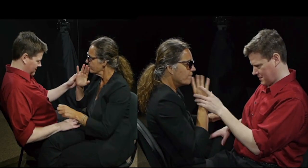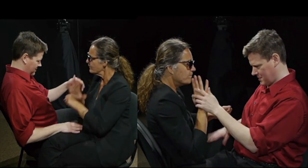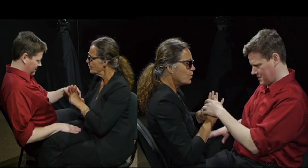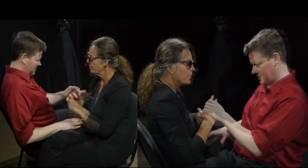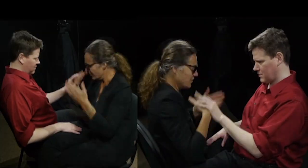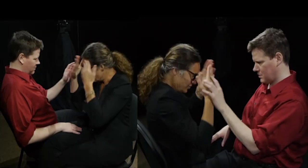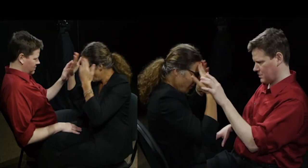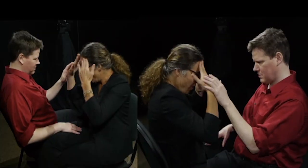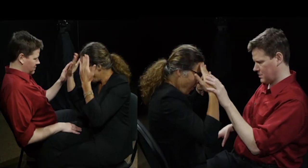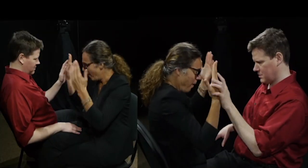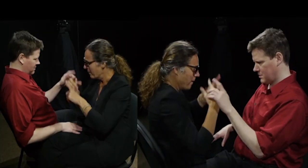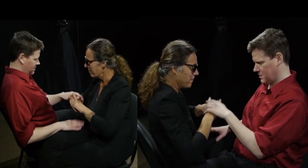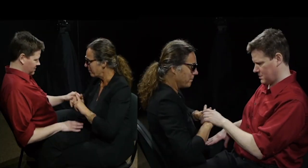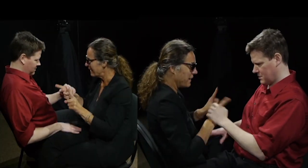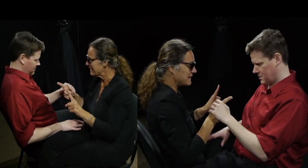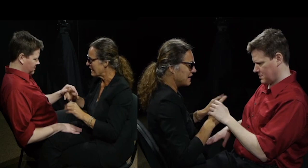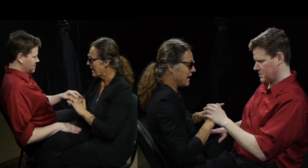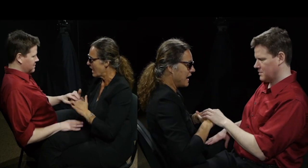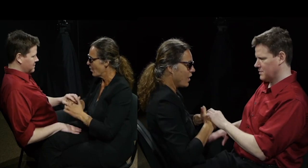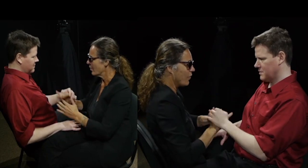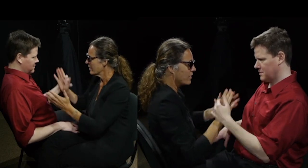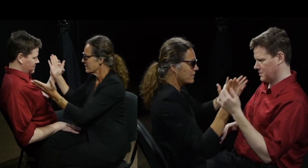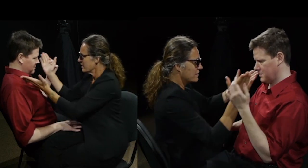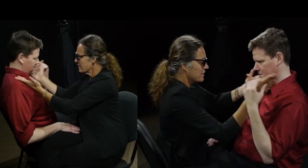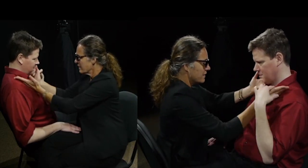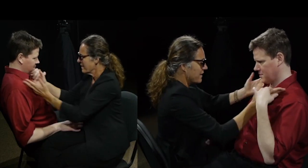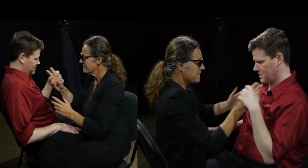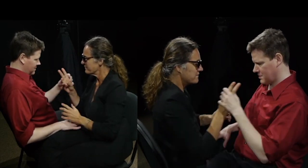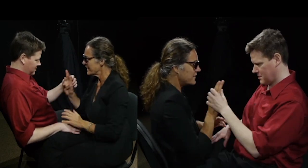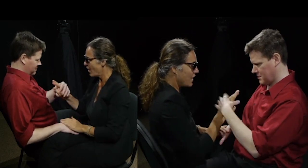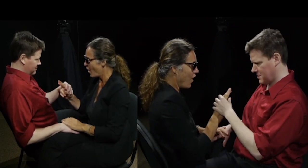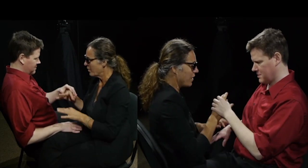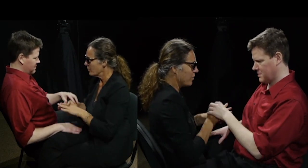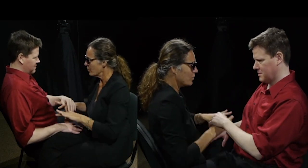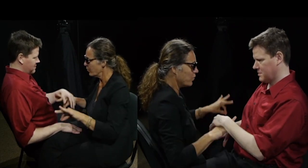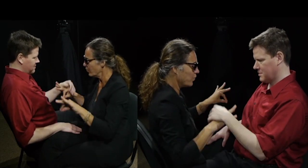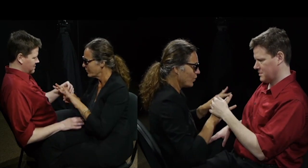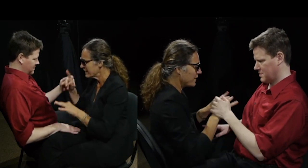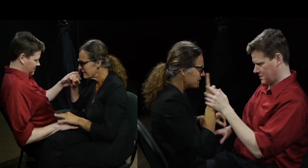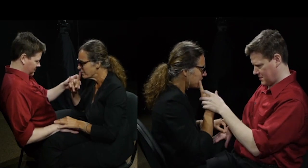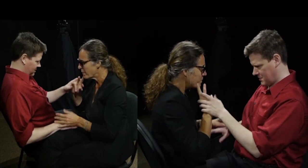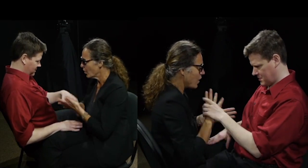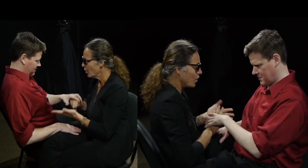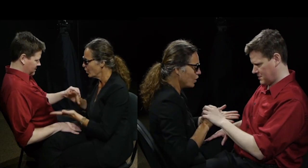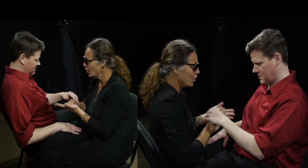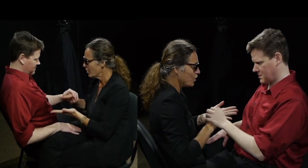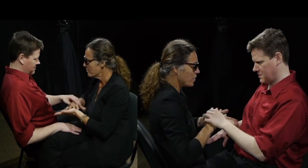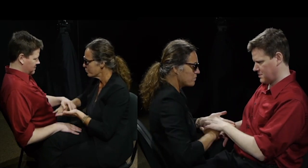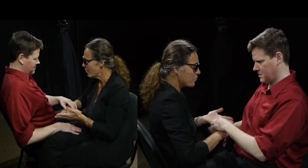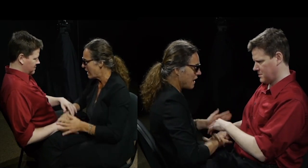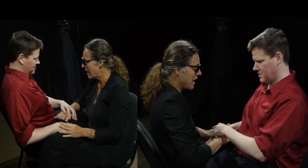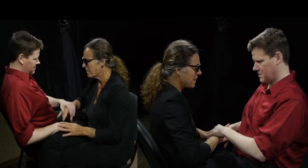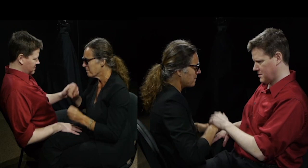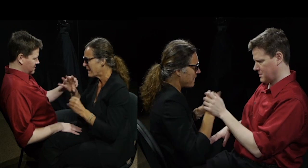For example, when it comes to Braille instruction we know that reading Braille is an important skill for DeafBlind people to have, but most of us hate learning it!